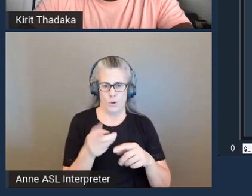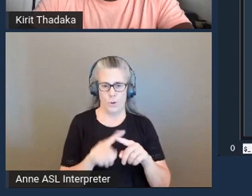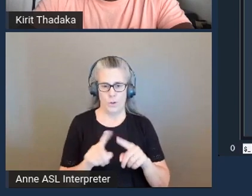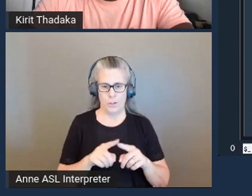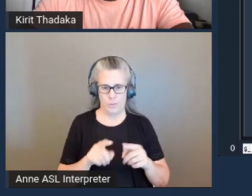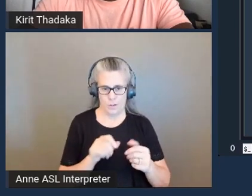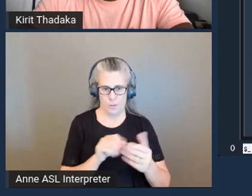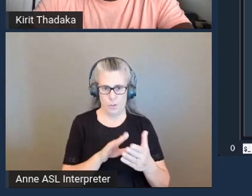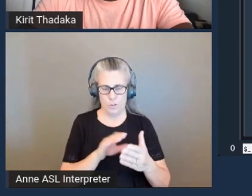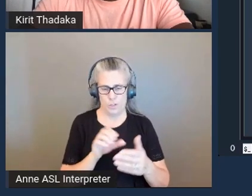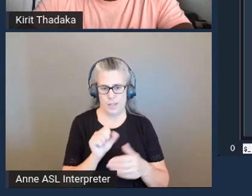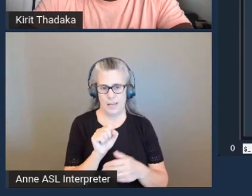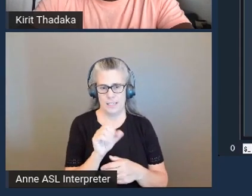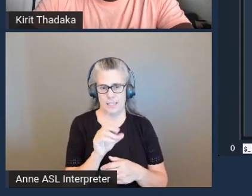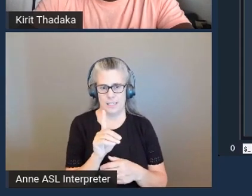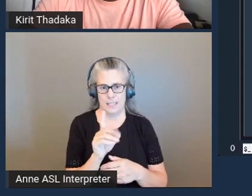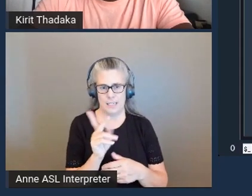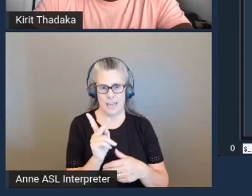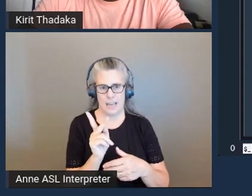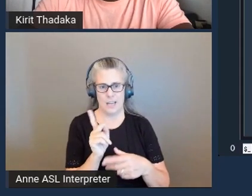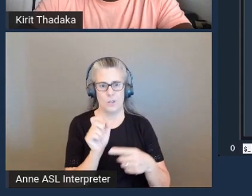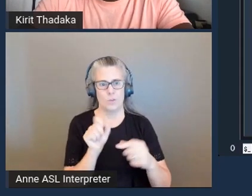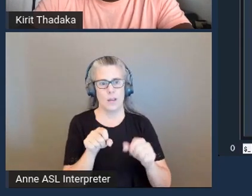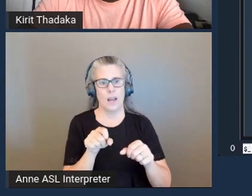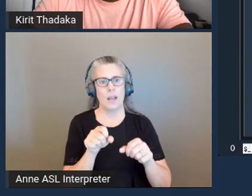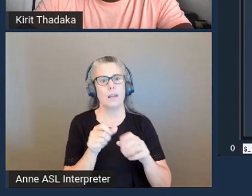I can create the pipeline definition,